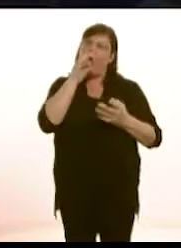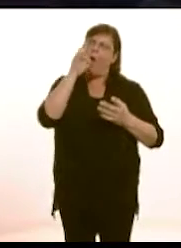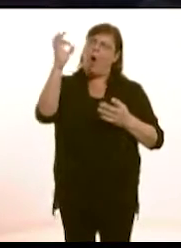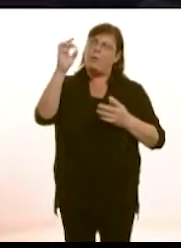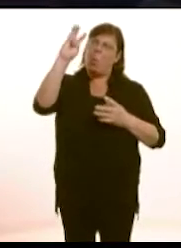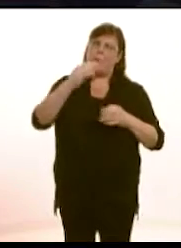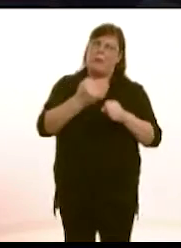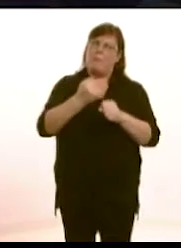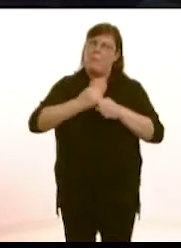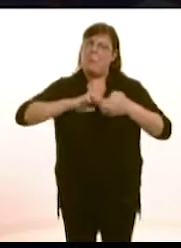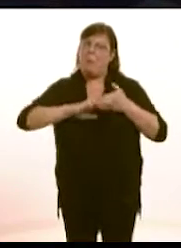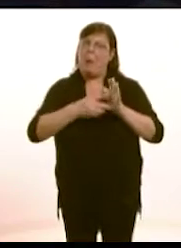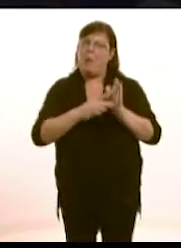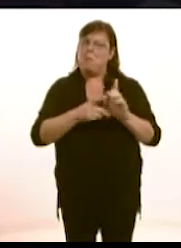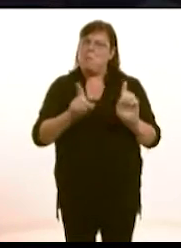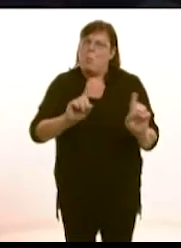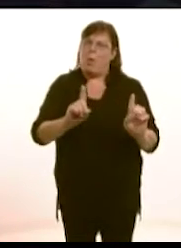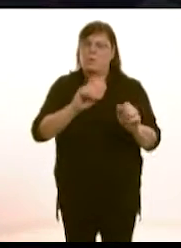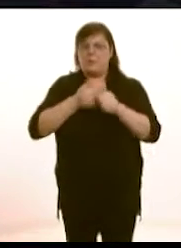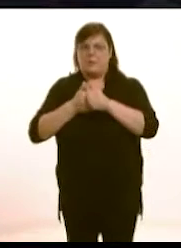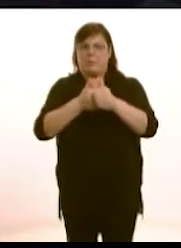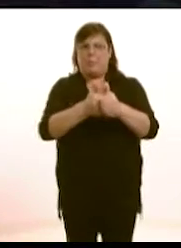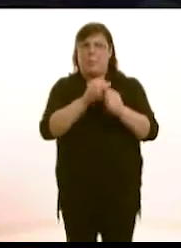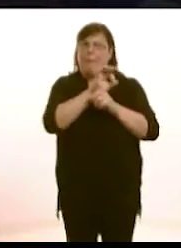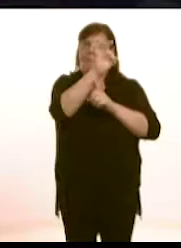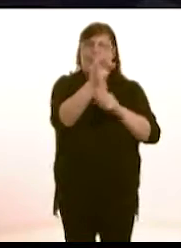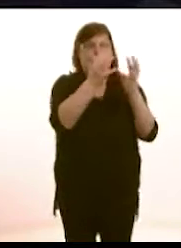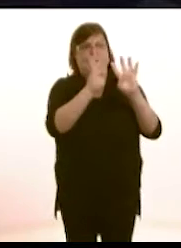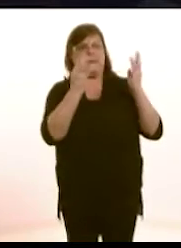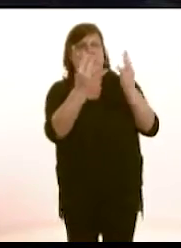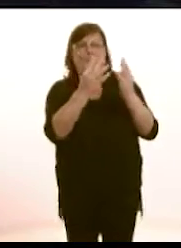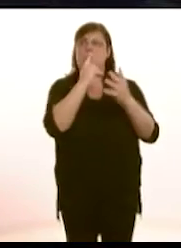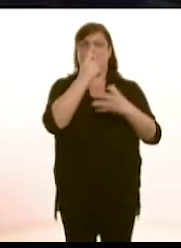does it plan to do to support the bid team and increase the probability of success from